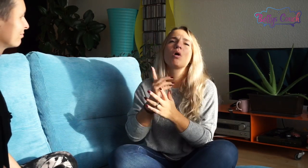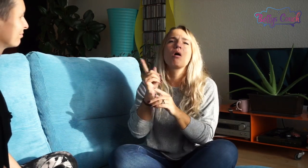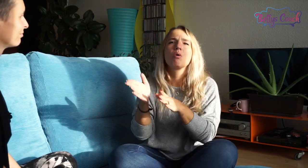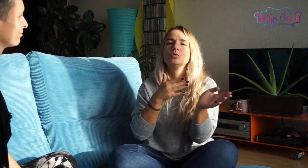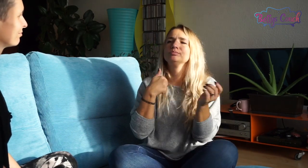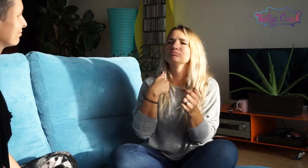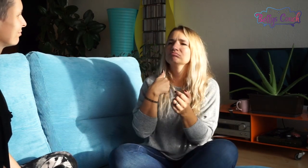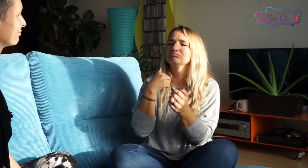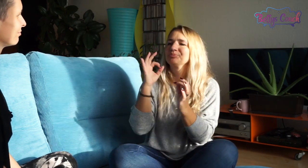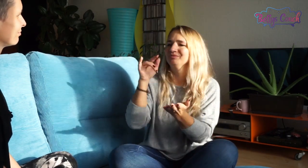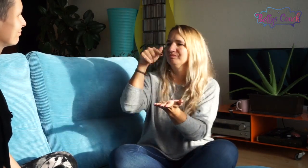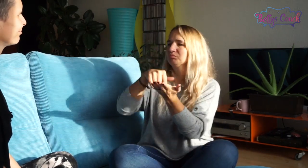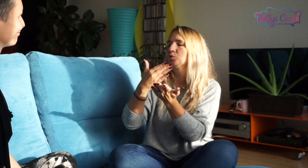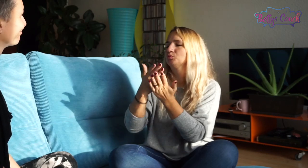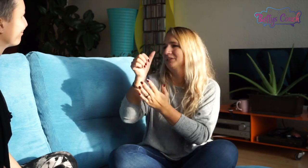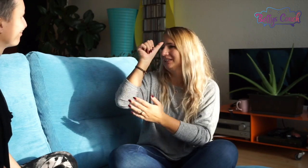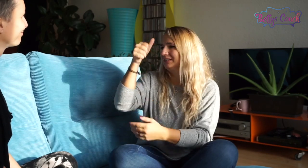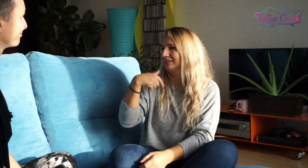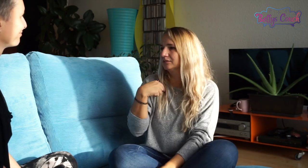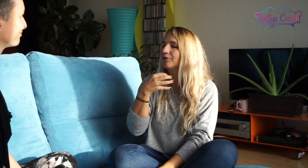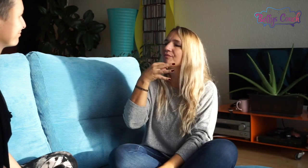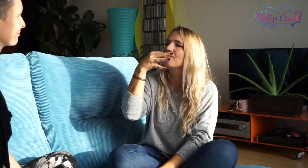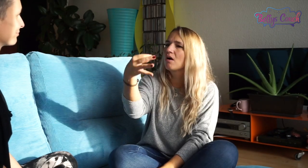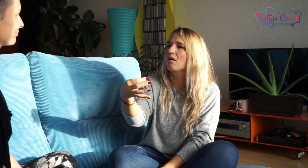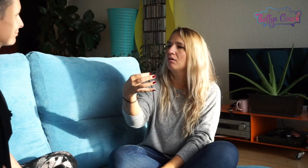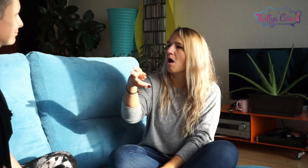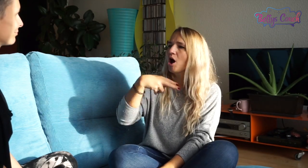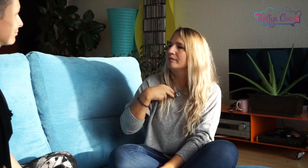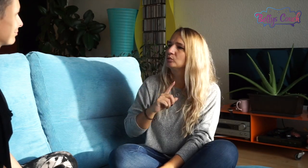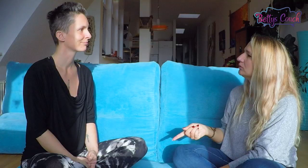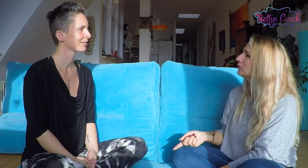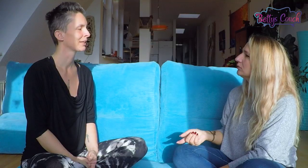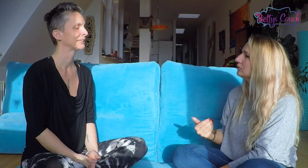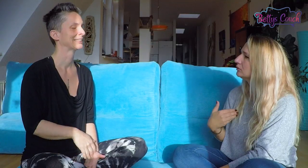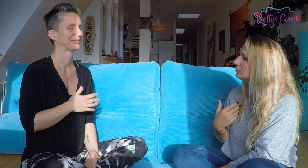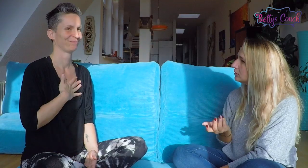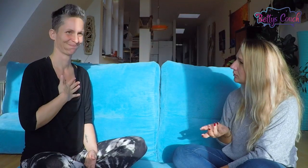Then I had the experience in India that I asked a question and I didn't get an answer.